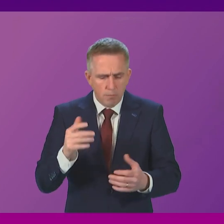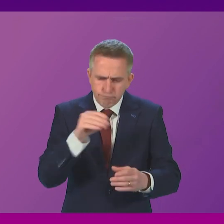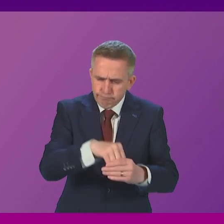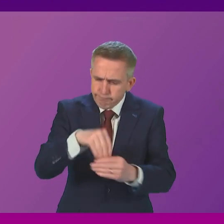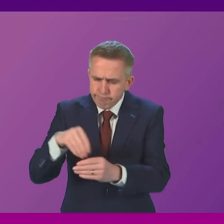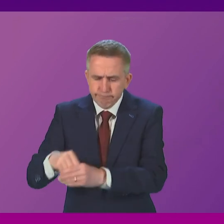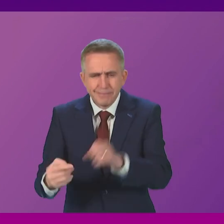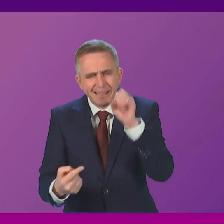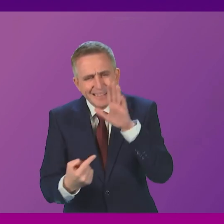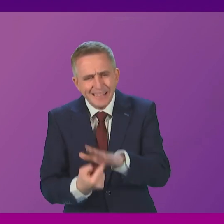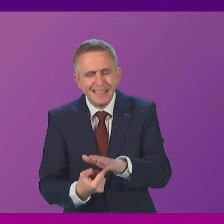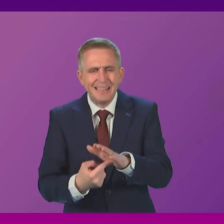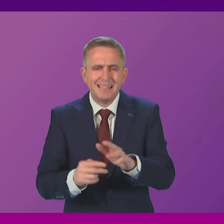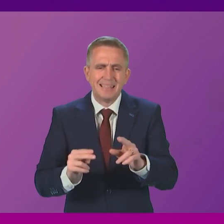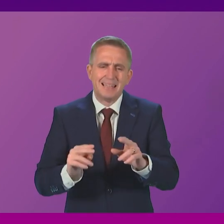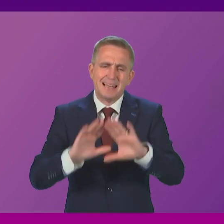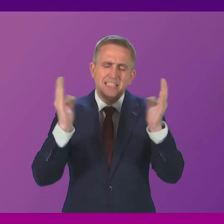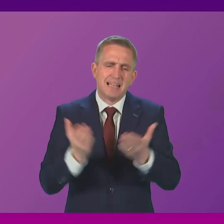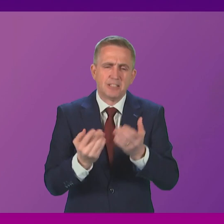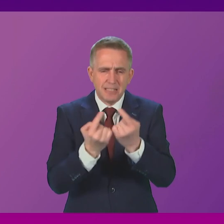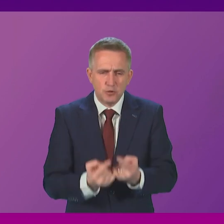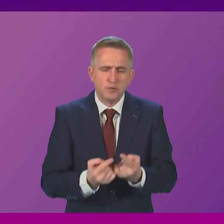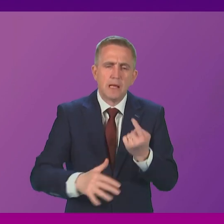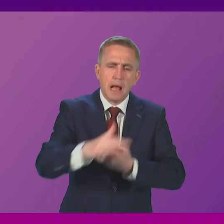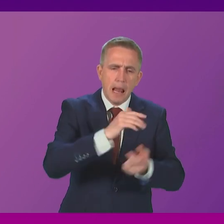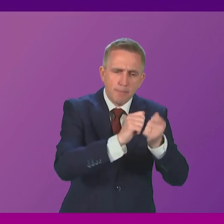of the day, such as tackling climate change, renewable energy and the wellbeing economy